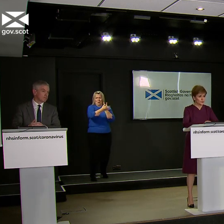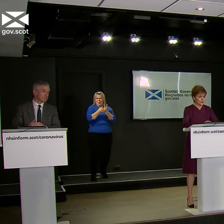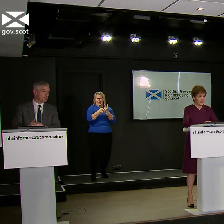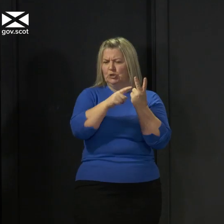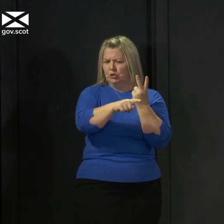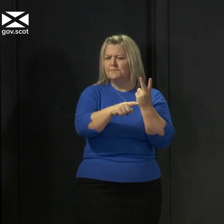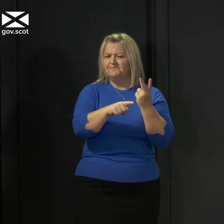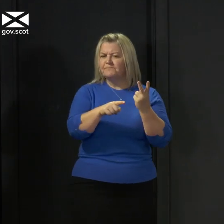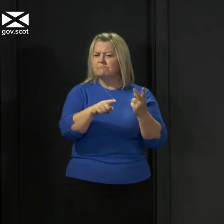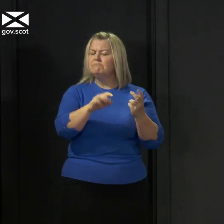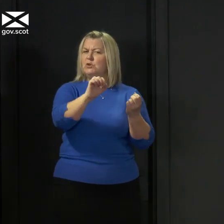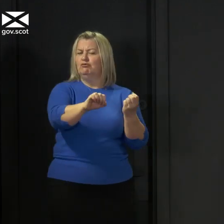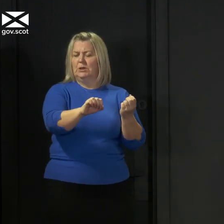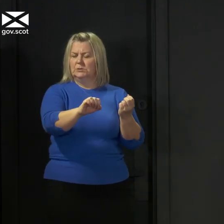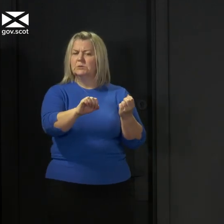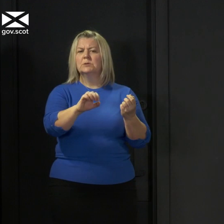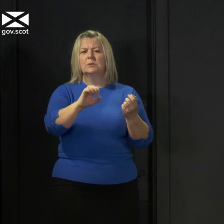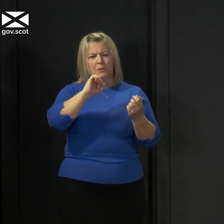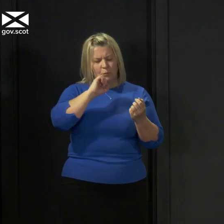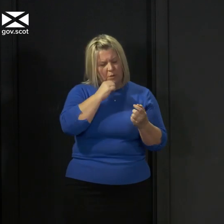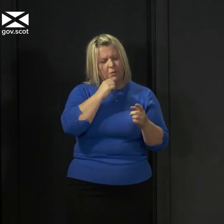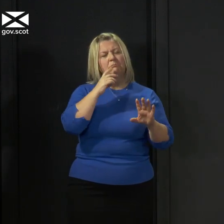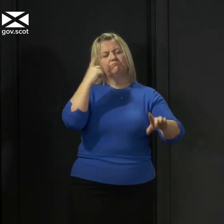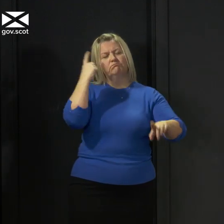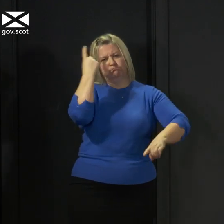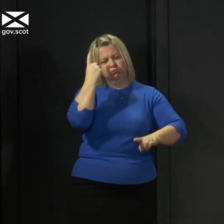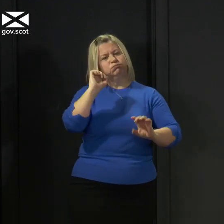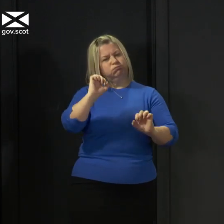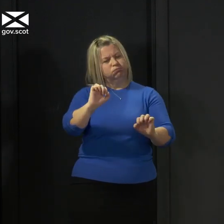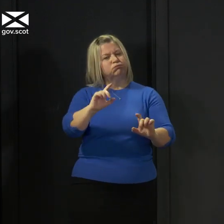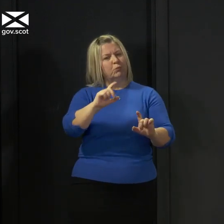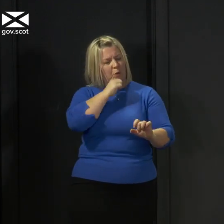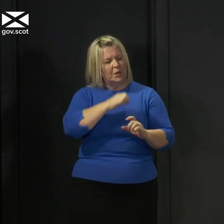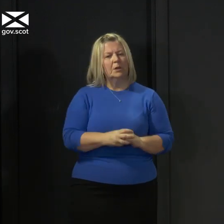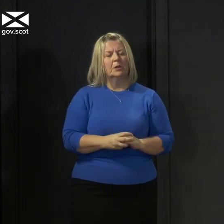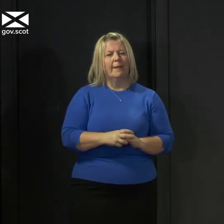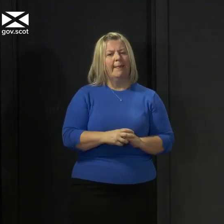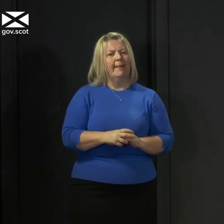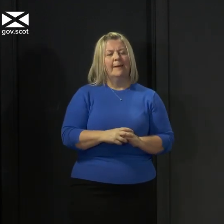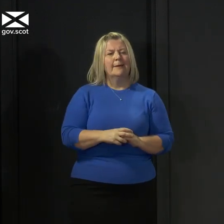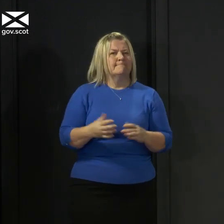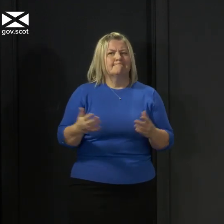will take into account in our consideration going forward we can't see